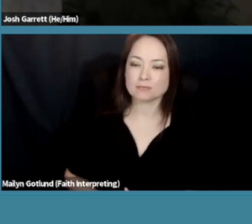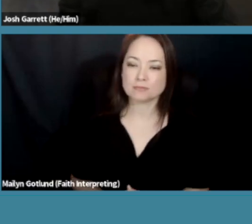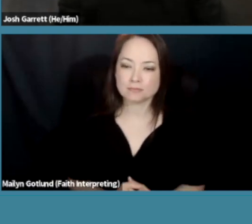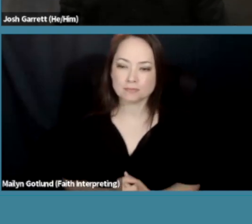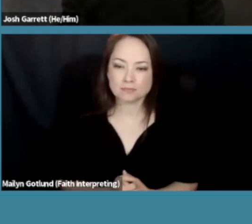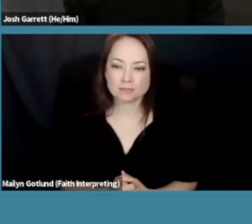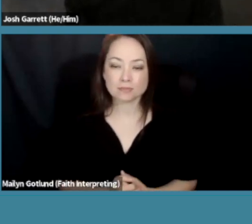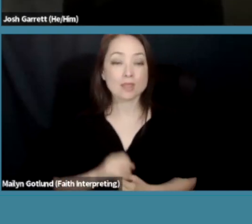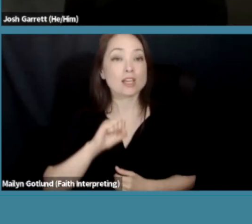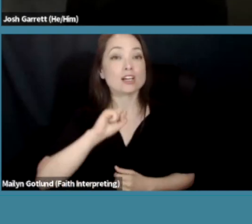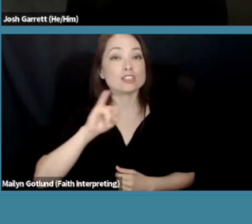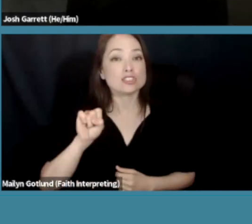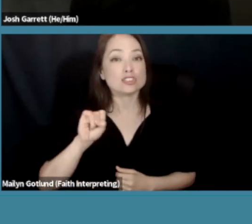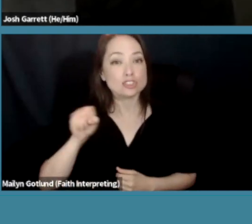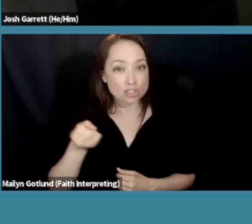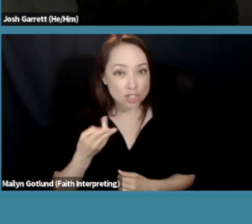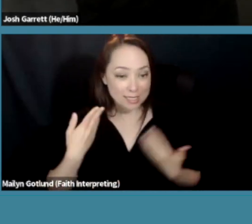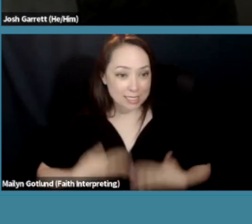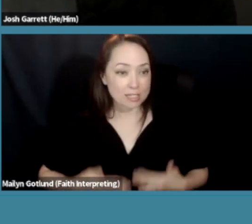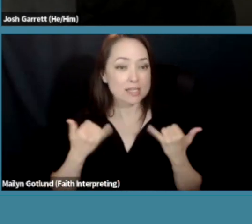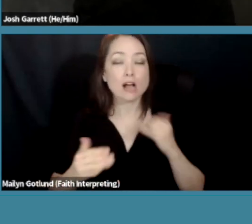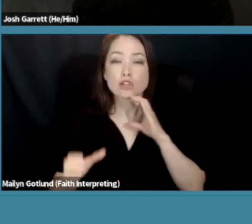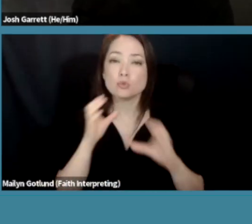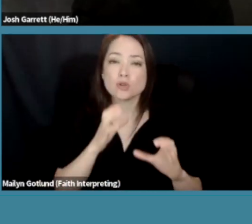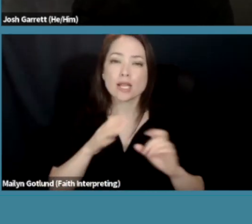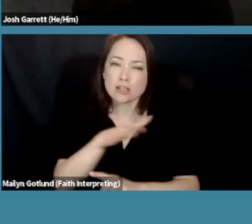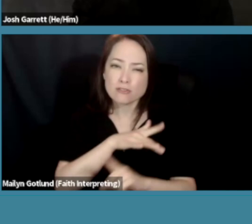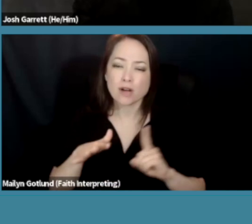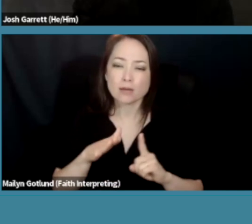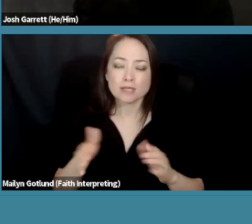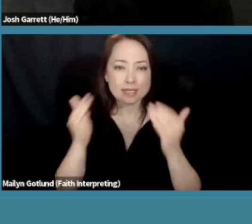Josh here. Now we'll talk about communications environment. Next slide, please.